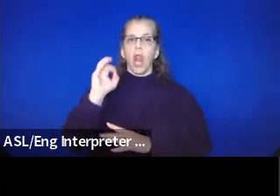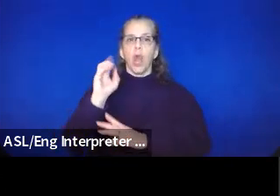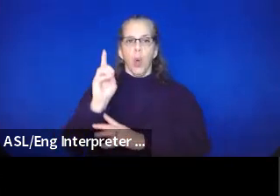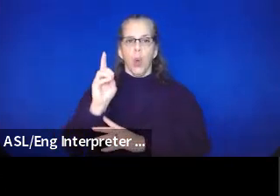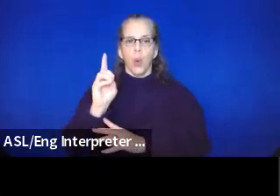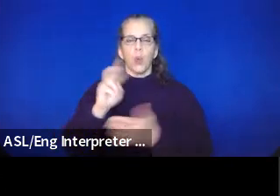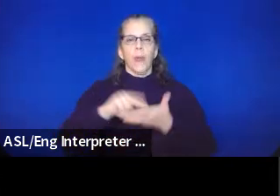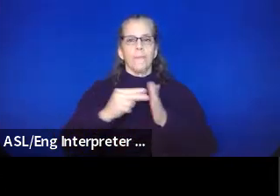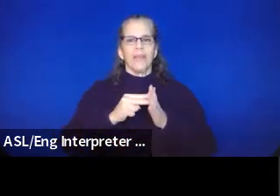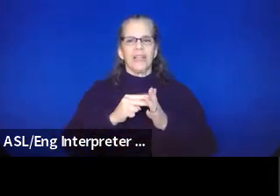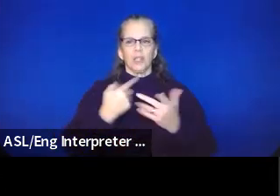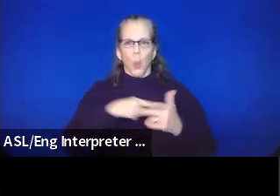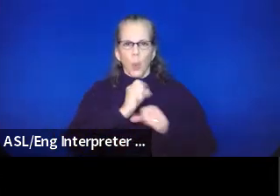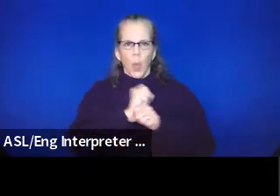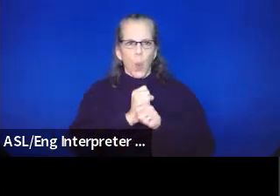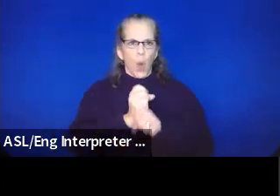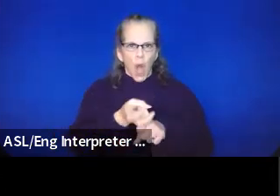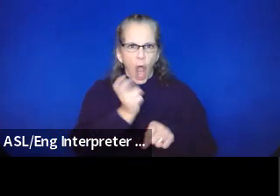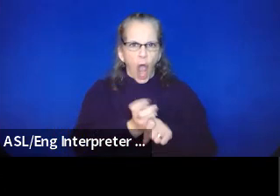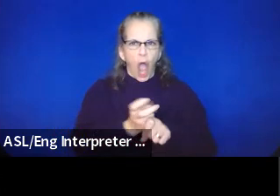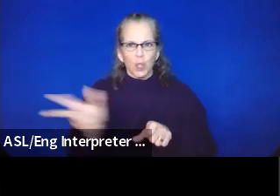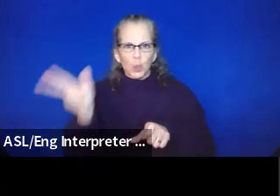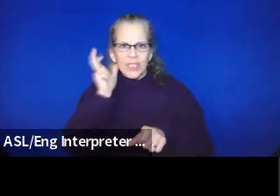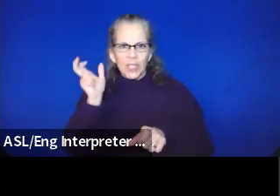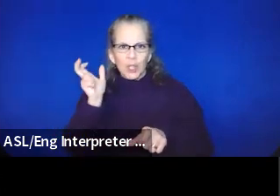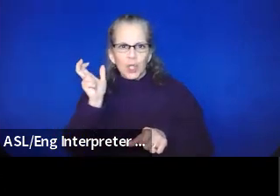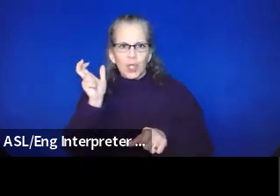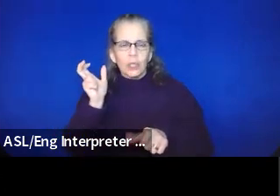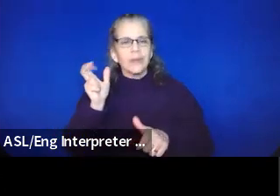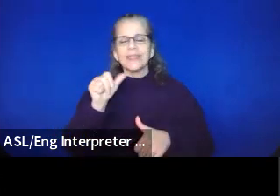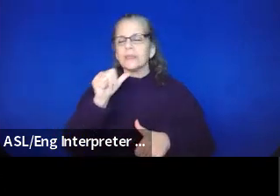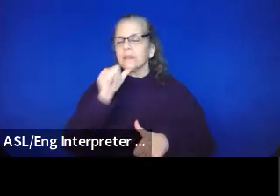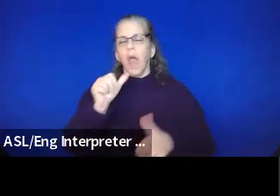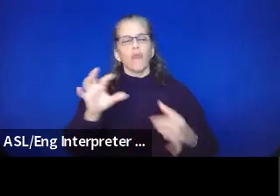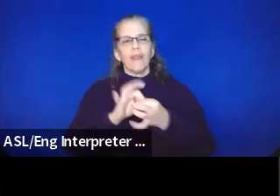how bad your hearing is. This is why doctors see patients with mild hearing loss and complain